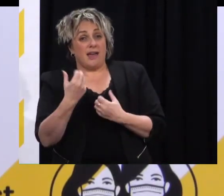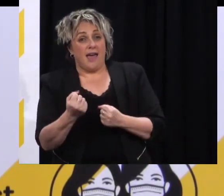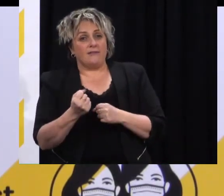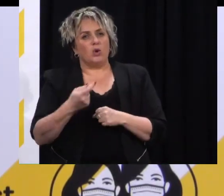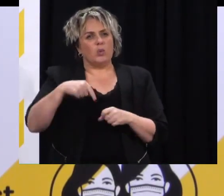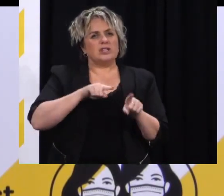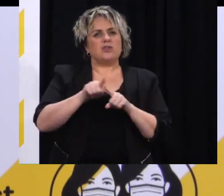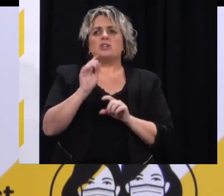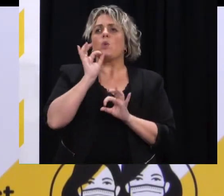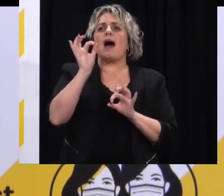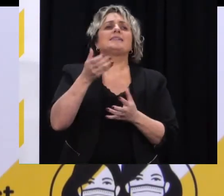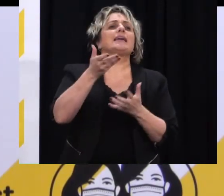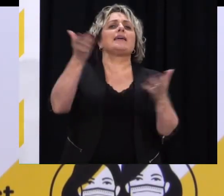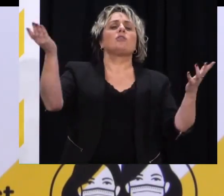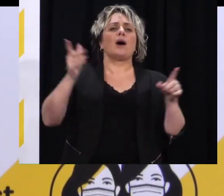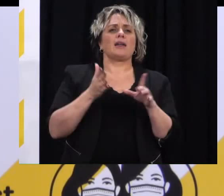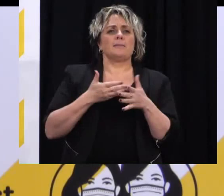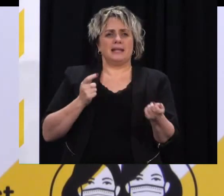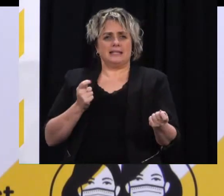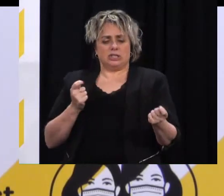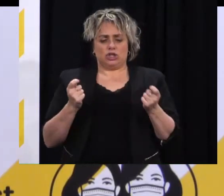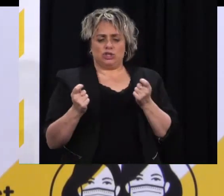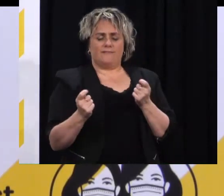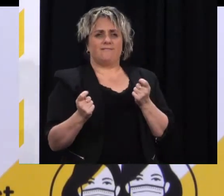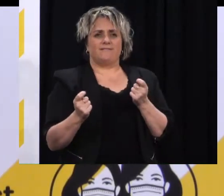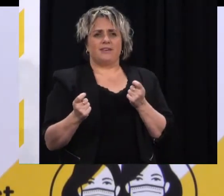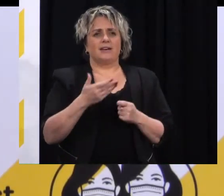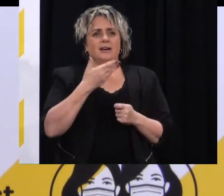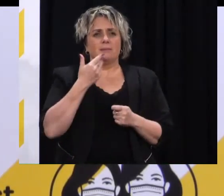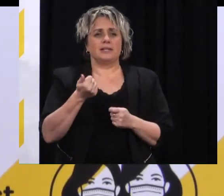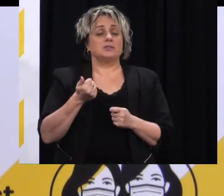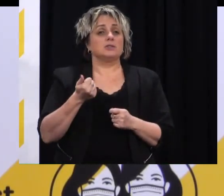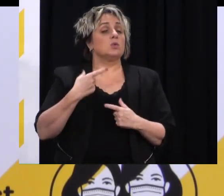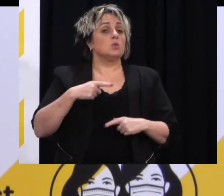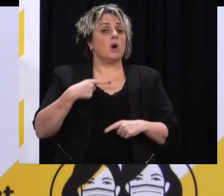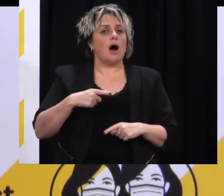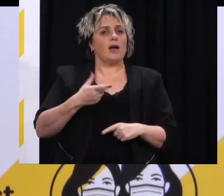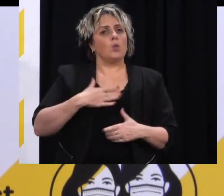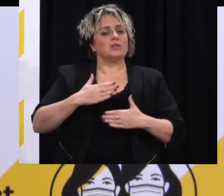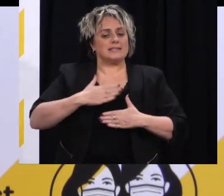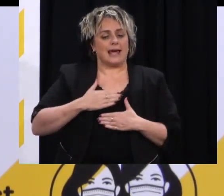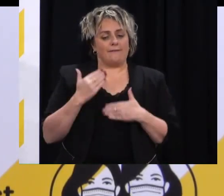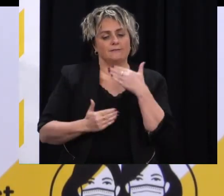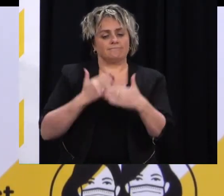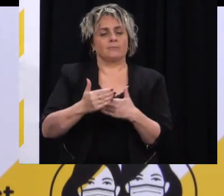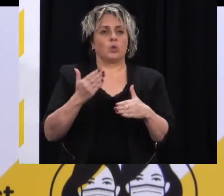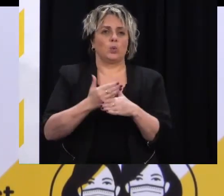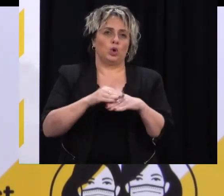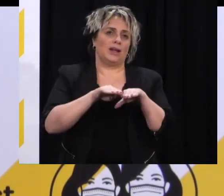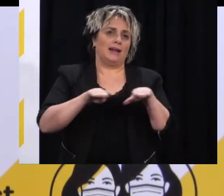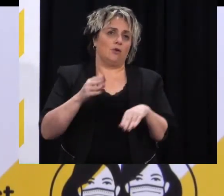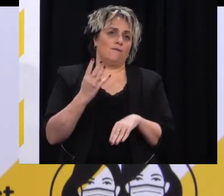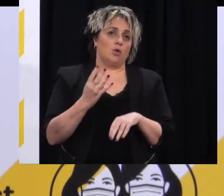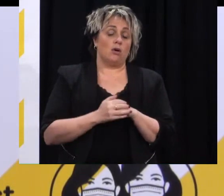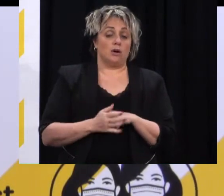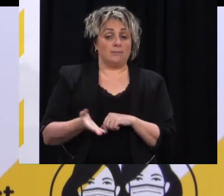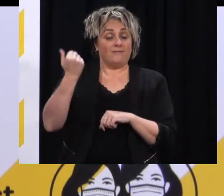frustration is simply that there were alternatives and we're asking everyone around New Zealand to try and adapt in